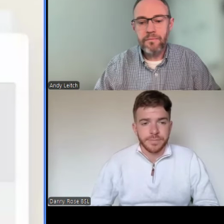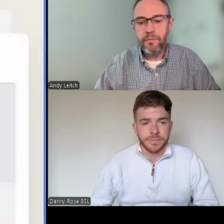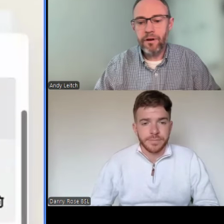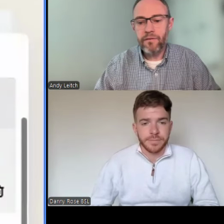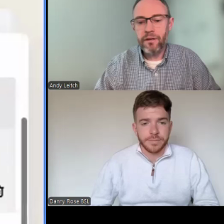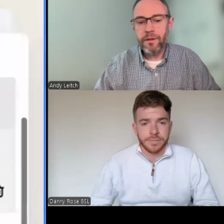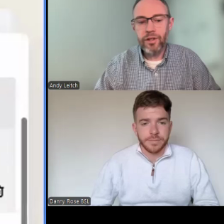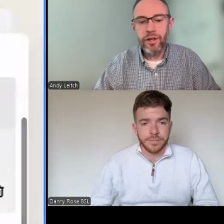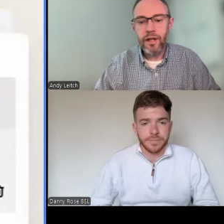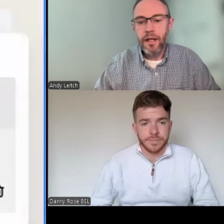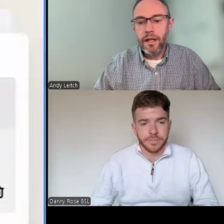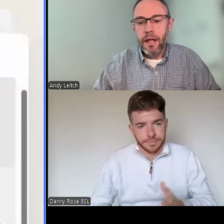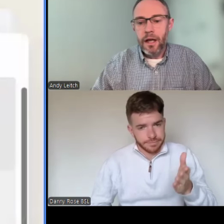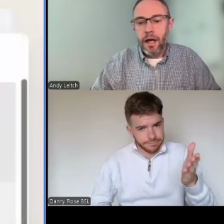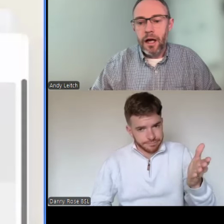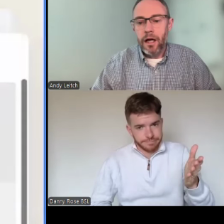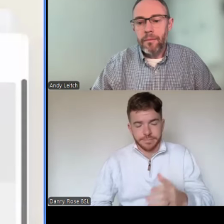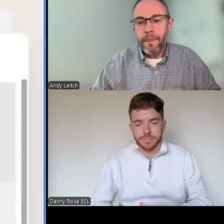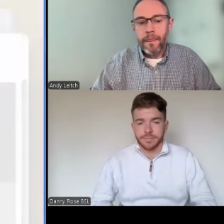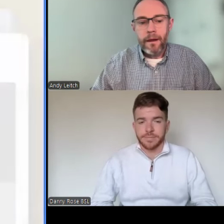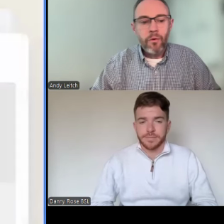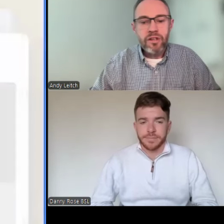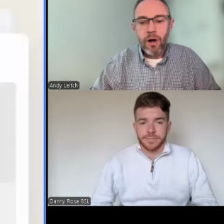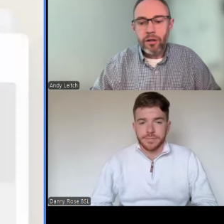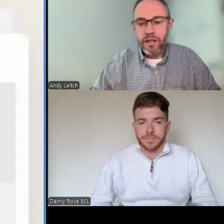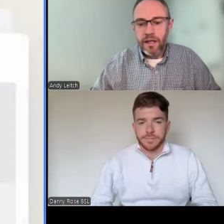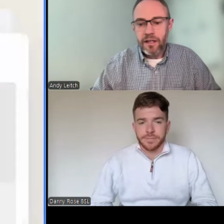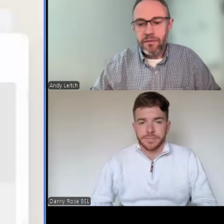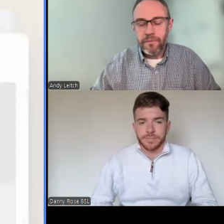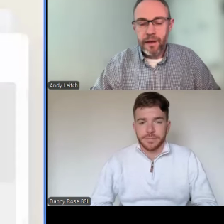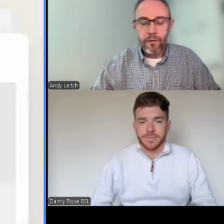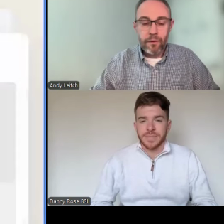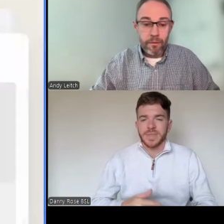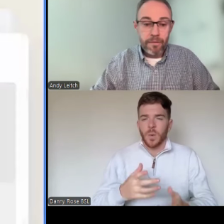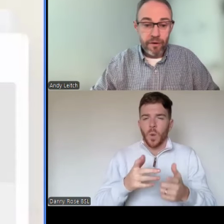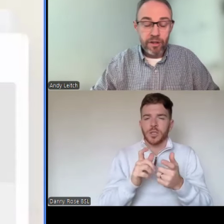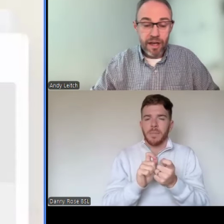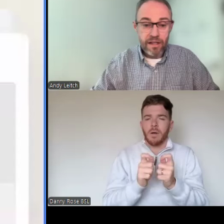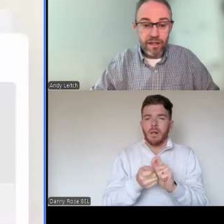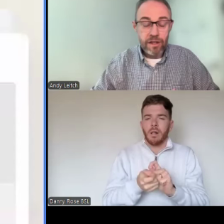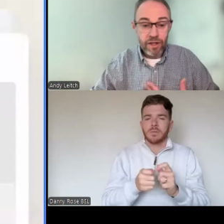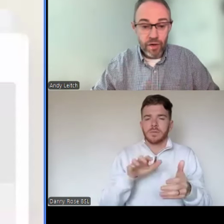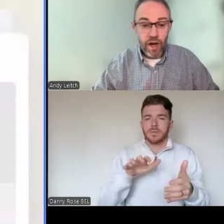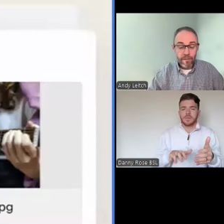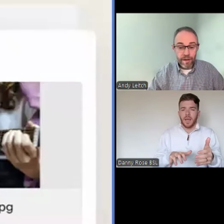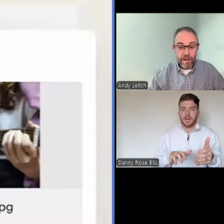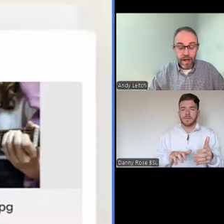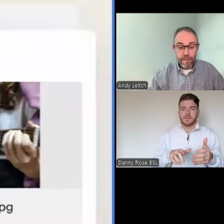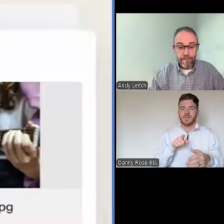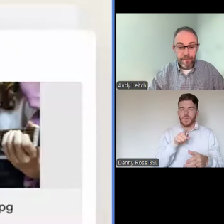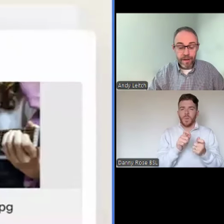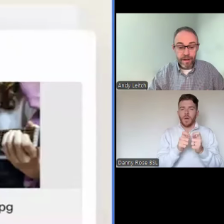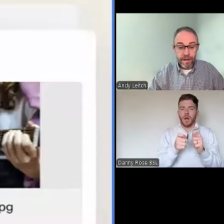There's my private image. Now, I want some alt text. Now, the purpose of alt text is to describe